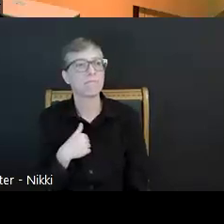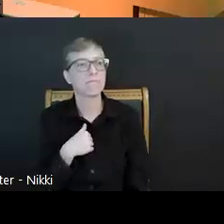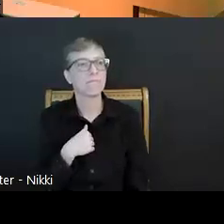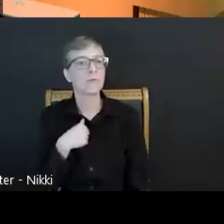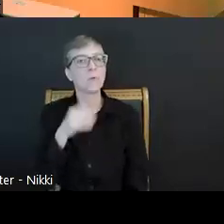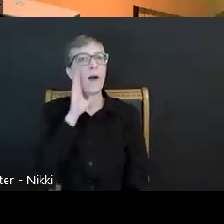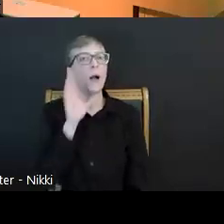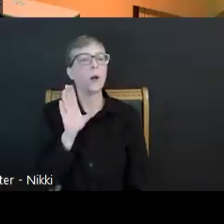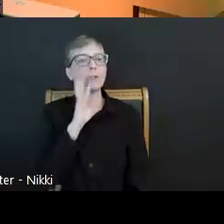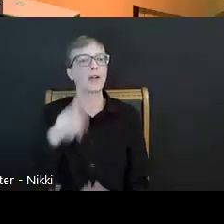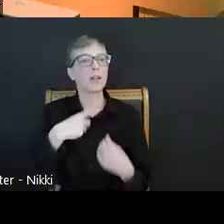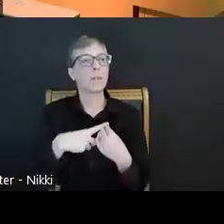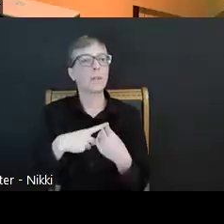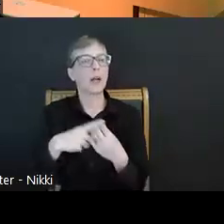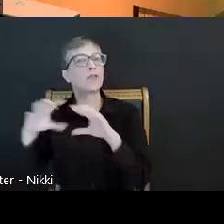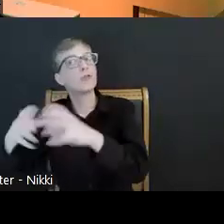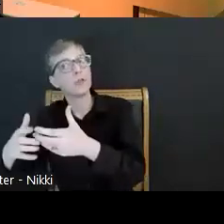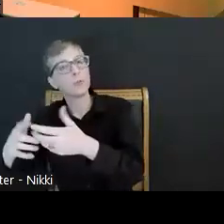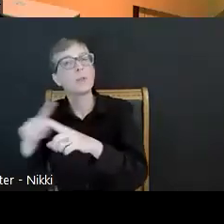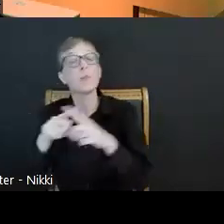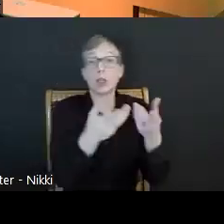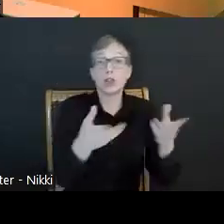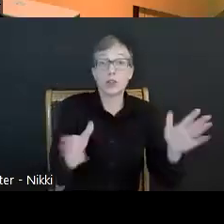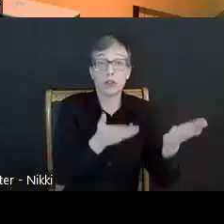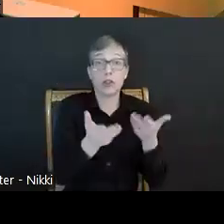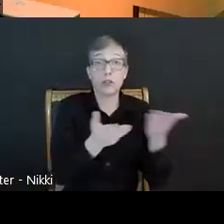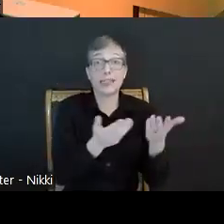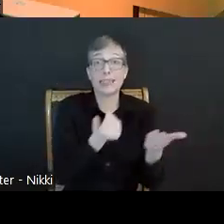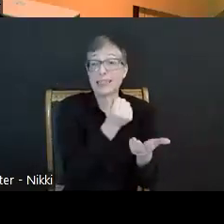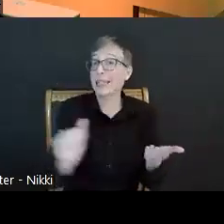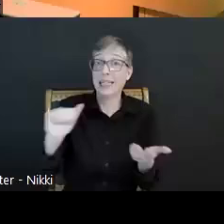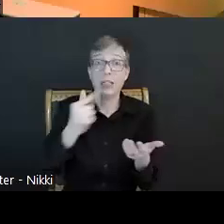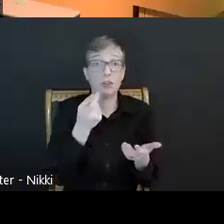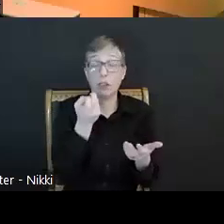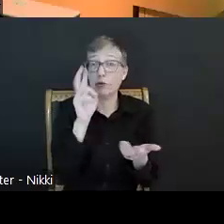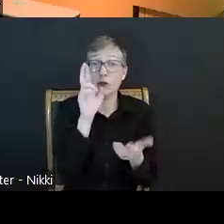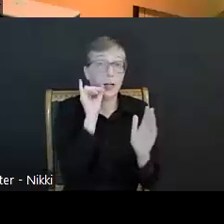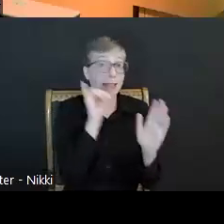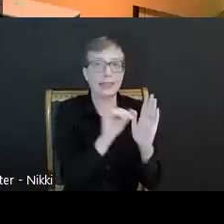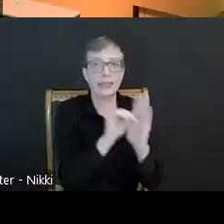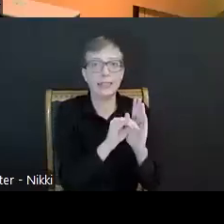our general service provision anyone of end any gender identity is welcome to um come to heel and